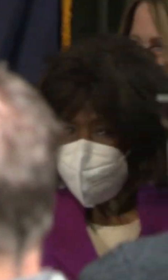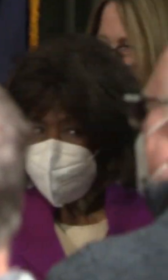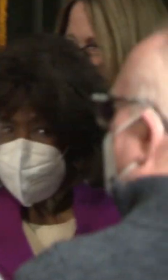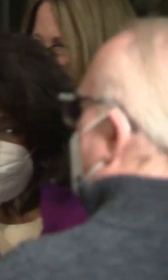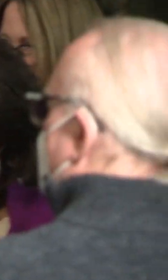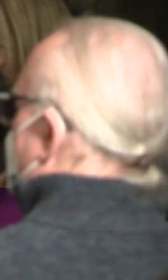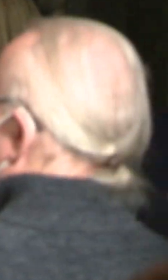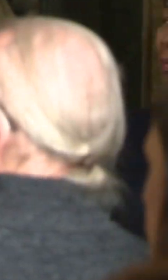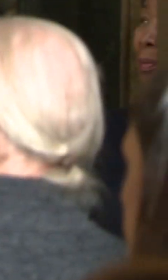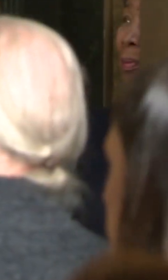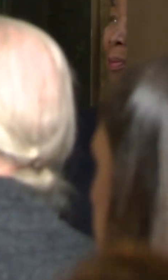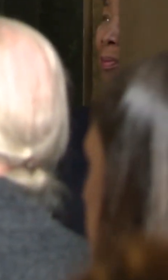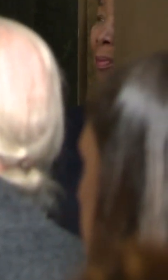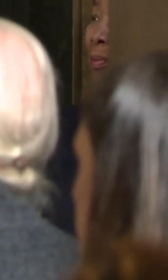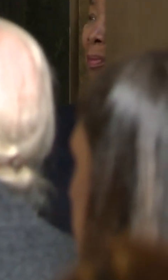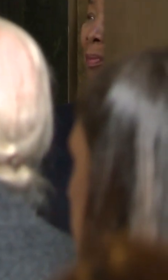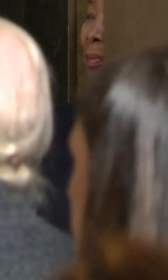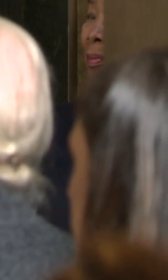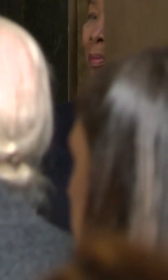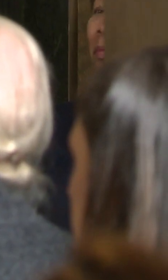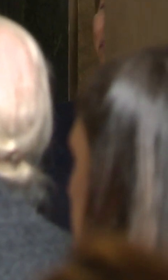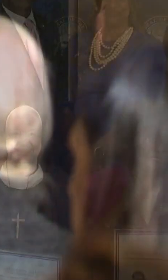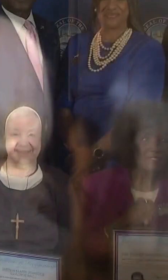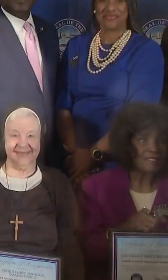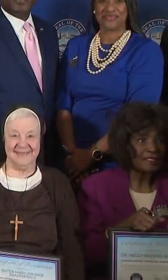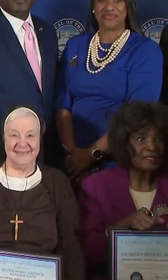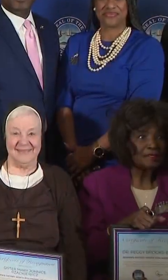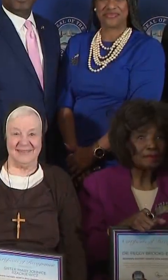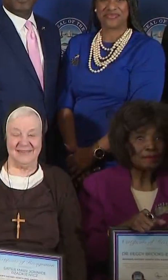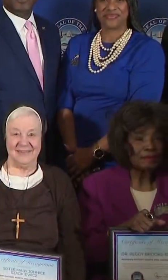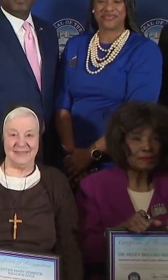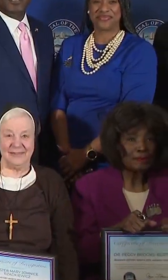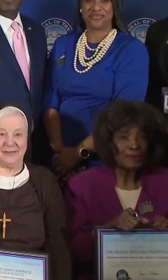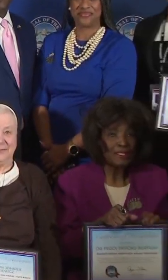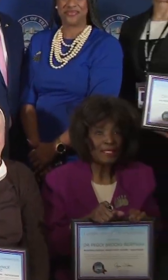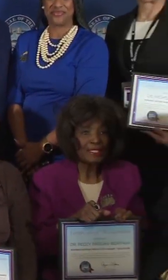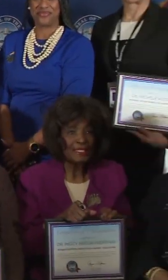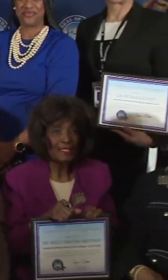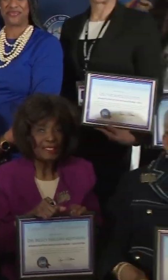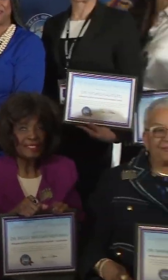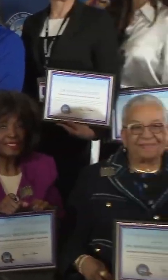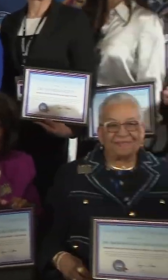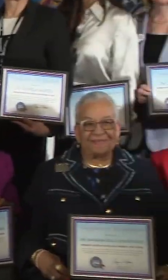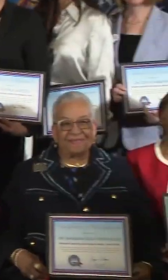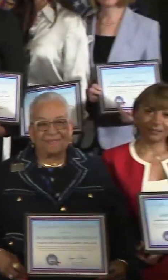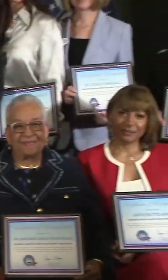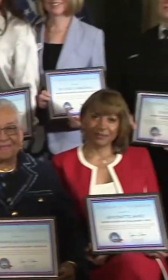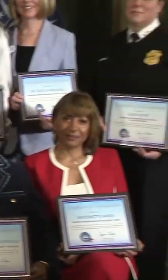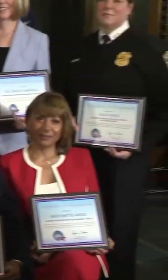I'm talking Pratt Street to lovejoy Broadway to Bailey, from urban spaces to rural countrysides.